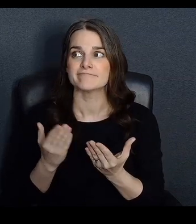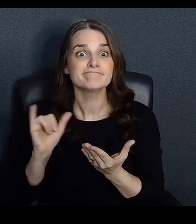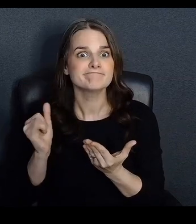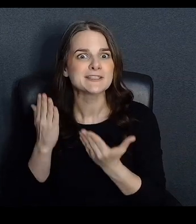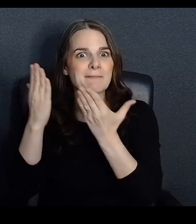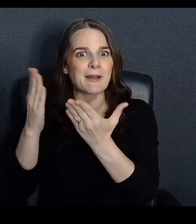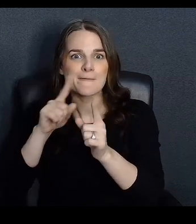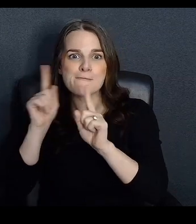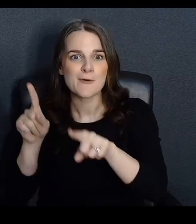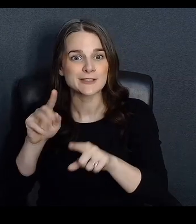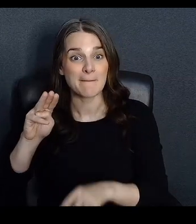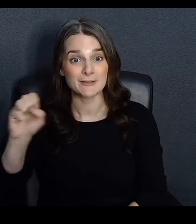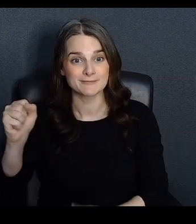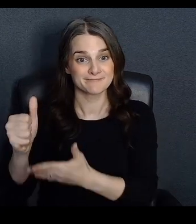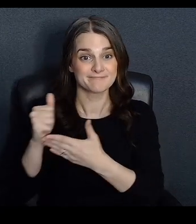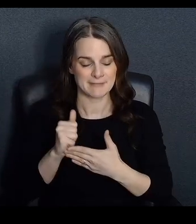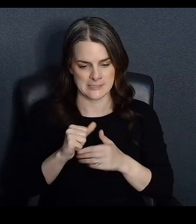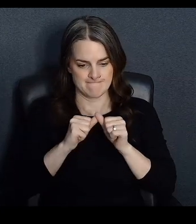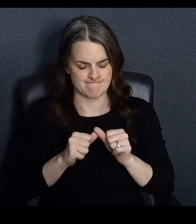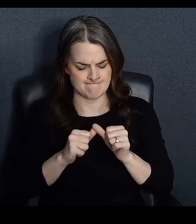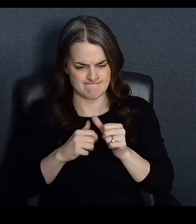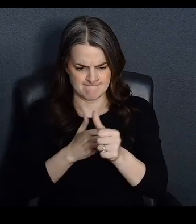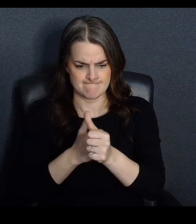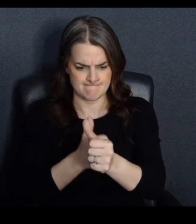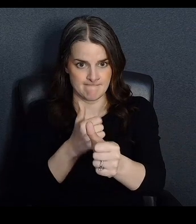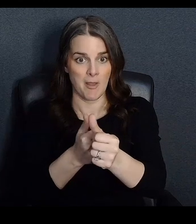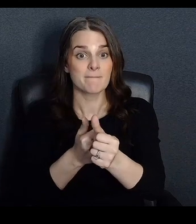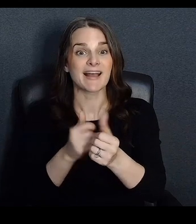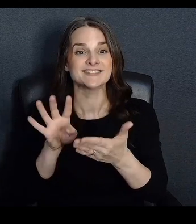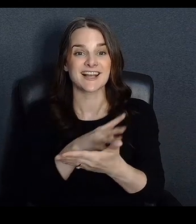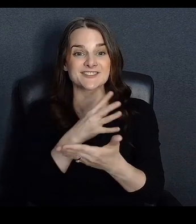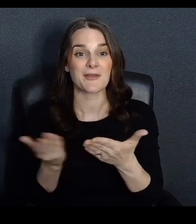to stay on top of those things by scheduling repeating tasks.